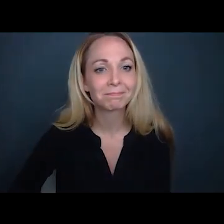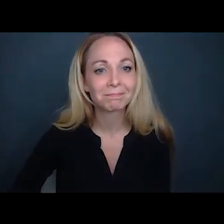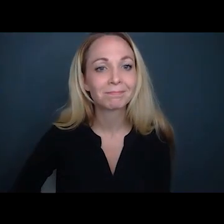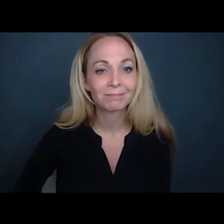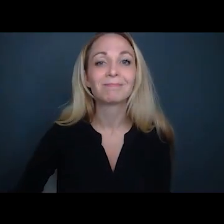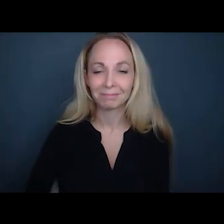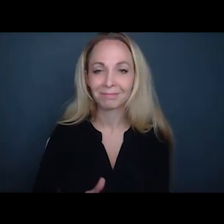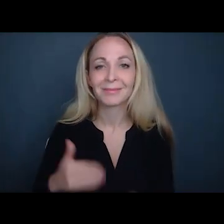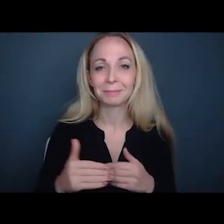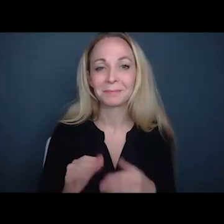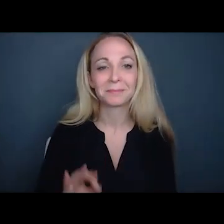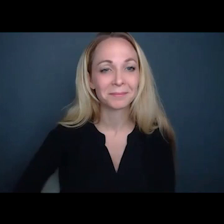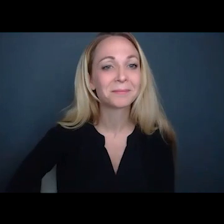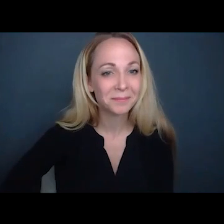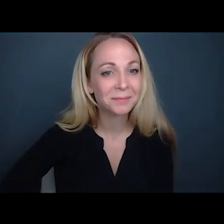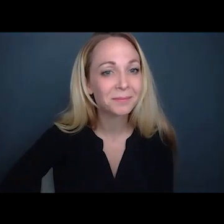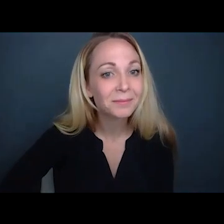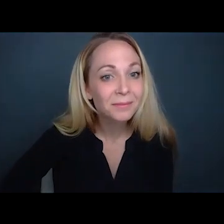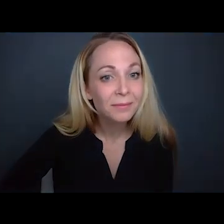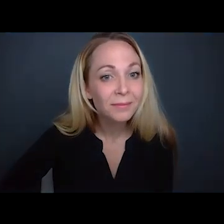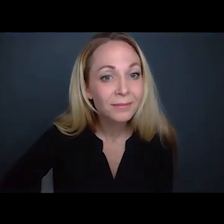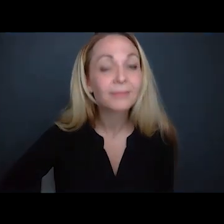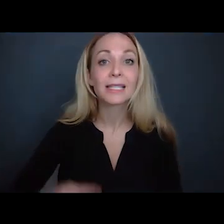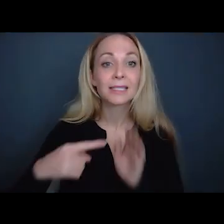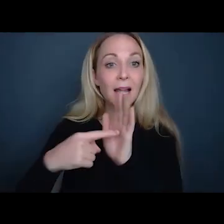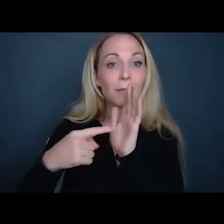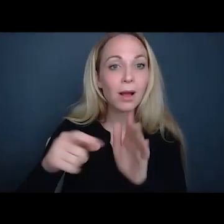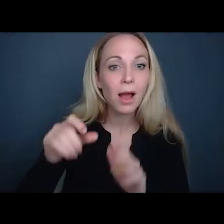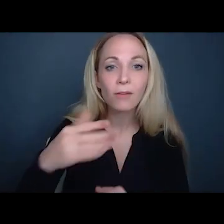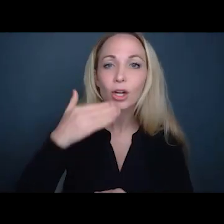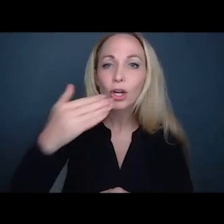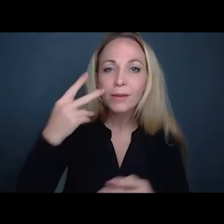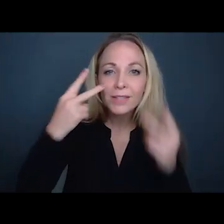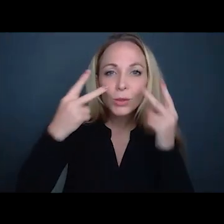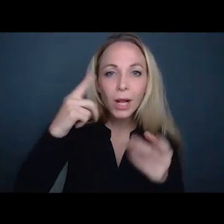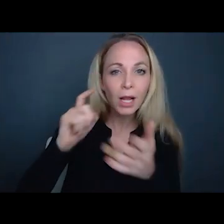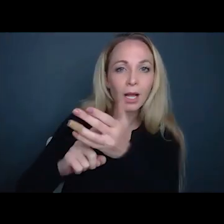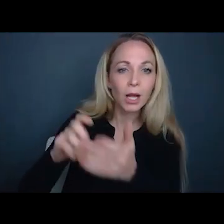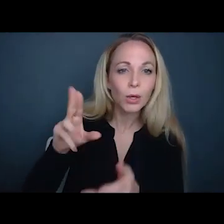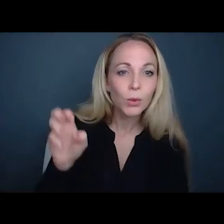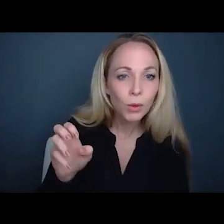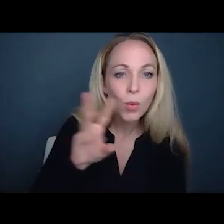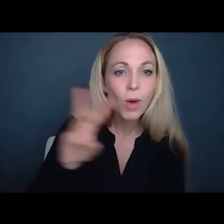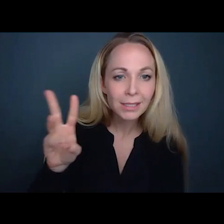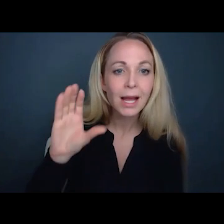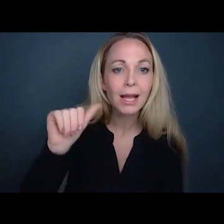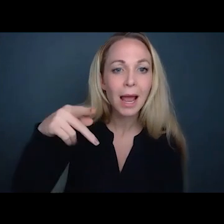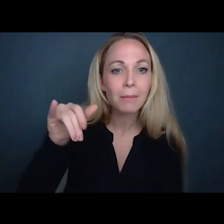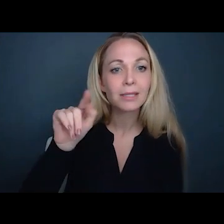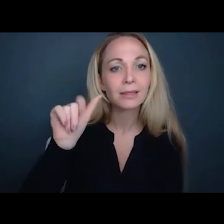Next slide. An example of a good visual cue is at the West Capitol Avenue Streetscape also designed